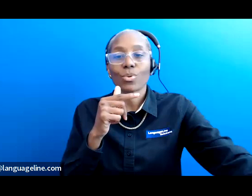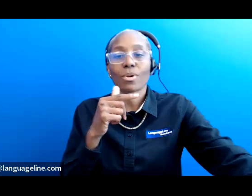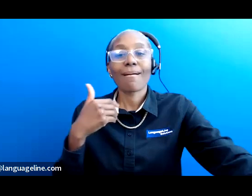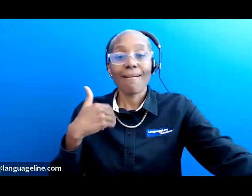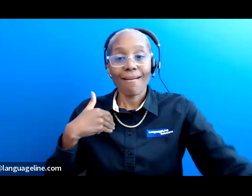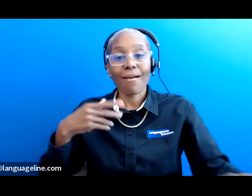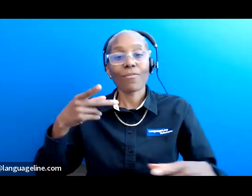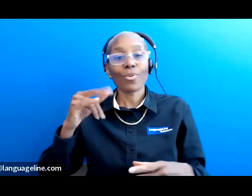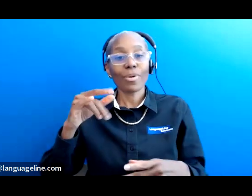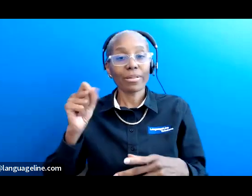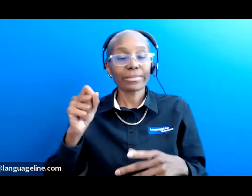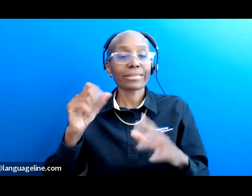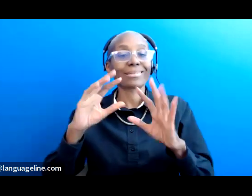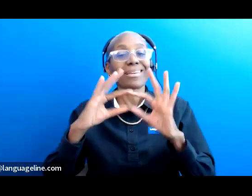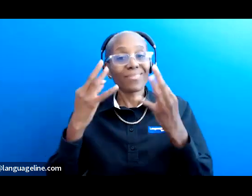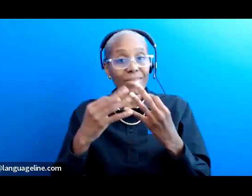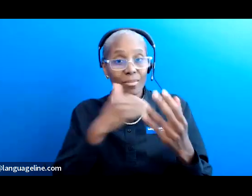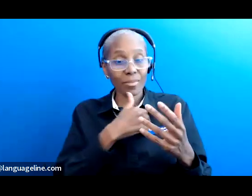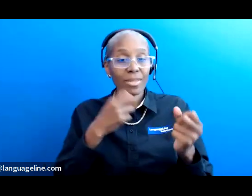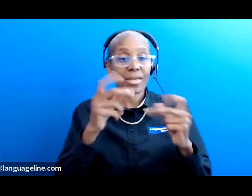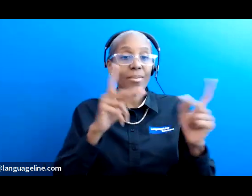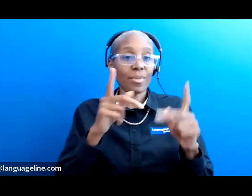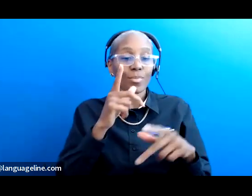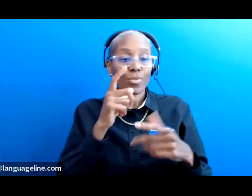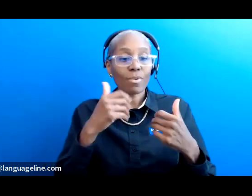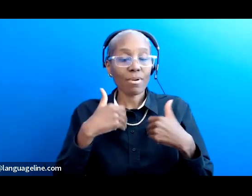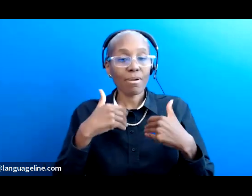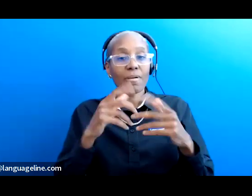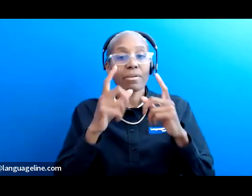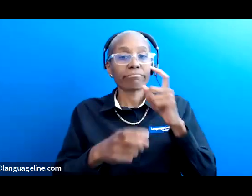and their family members, how many people are contributing every day